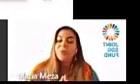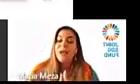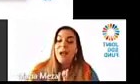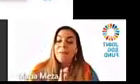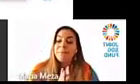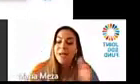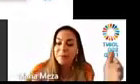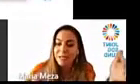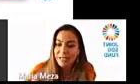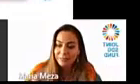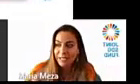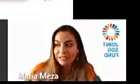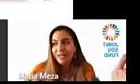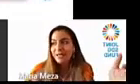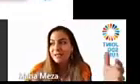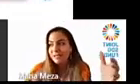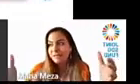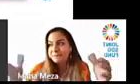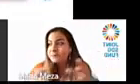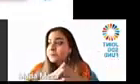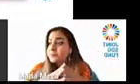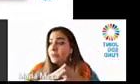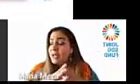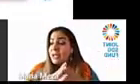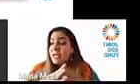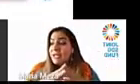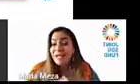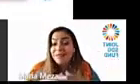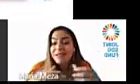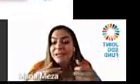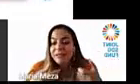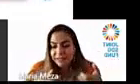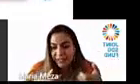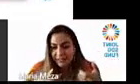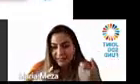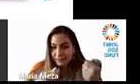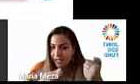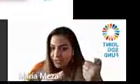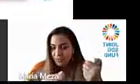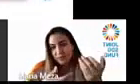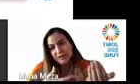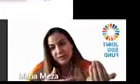could increase my number of clients that have profitability. What does that mean that obviously,